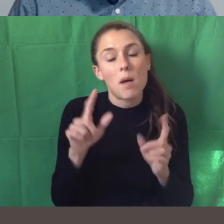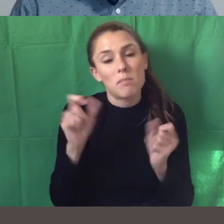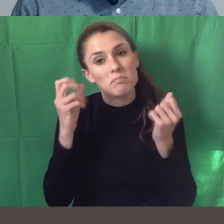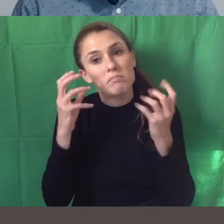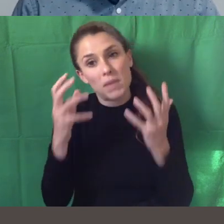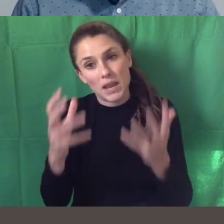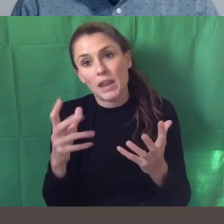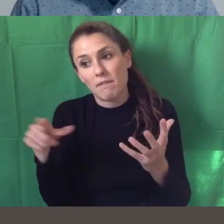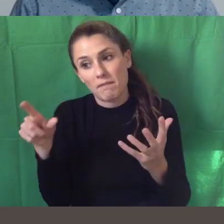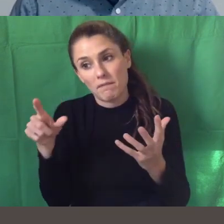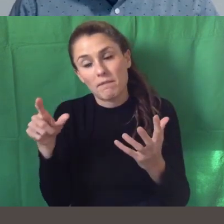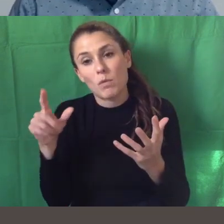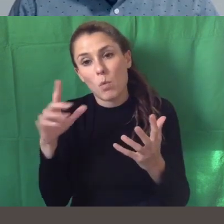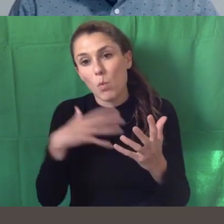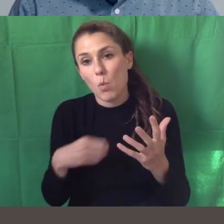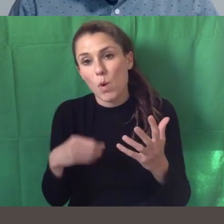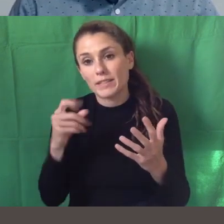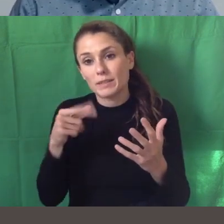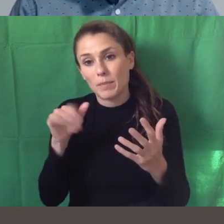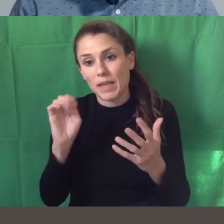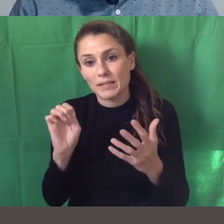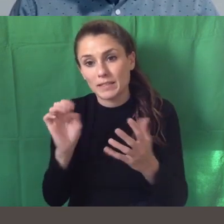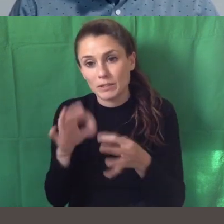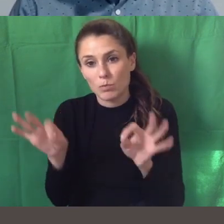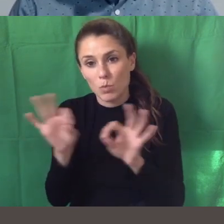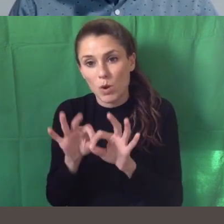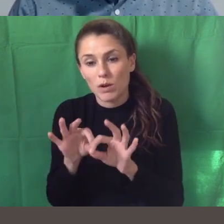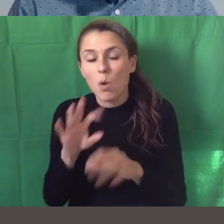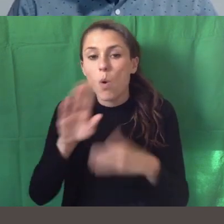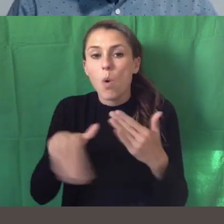In particular, all statements in Python ended in a new line.